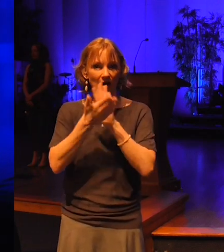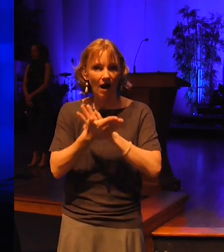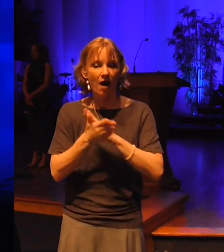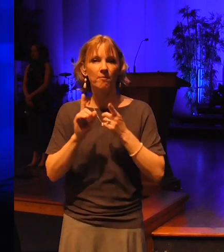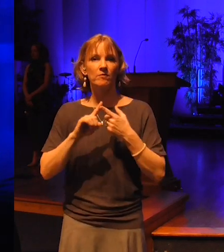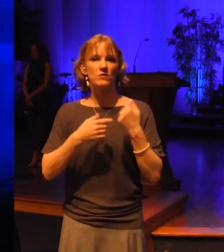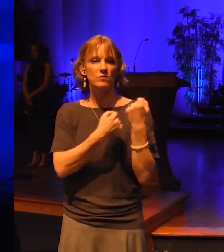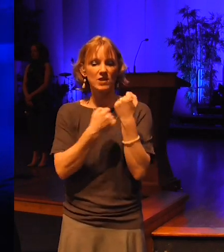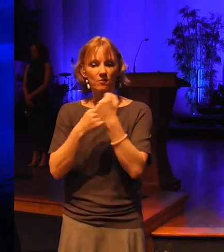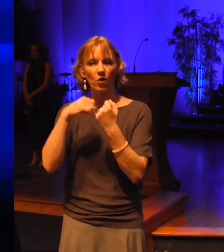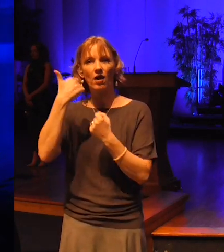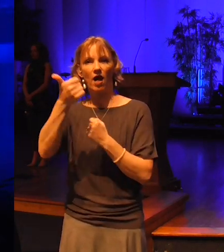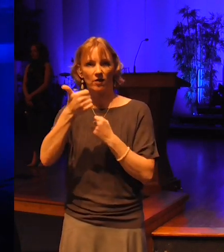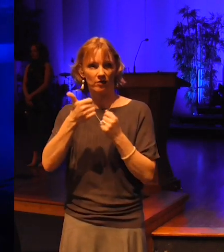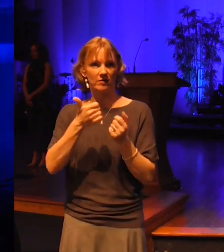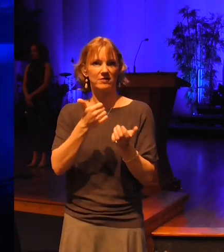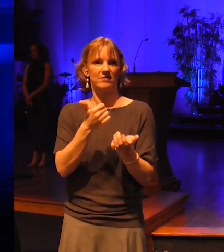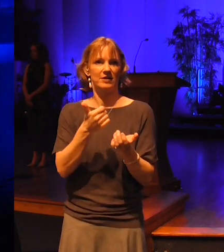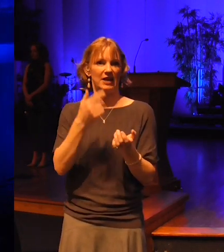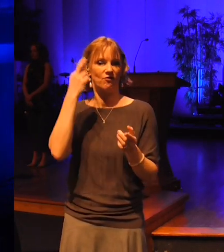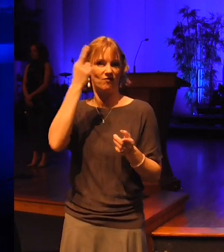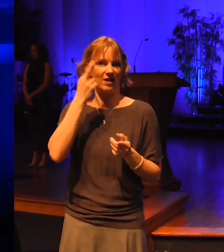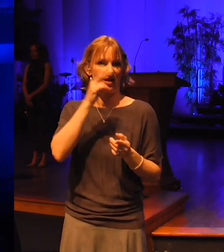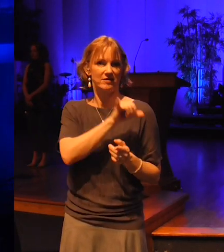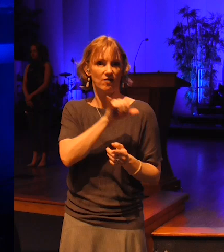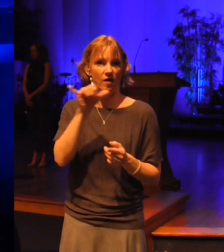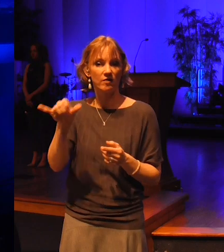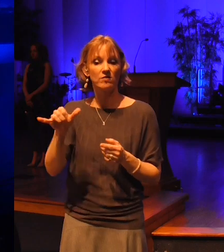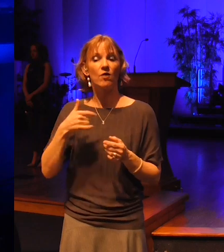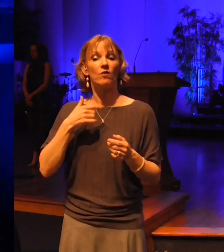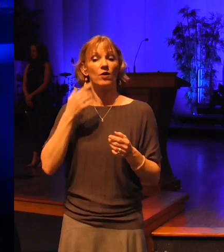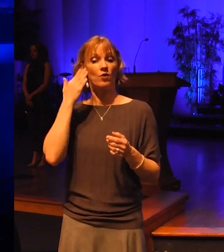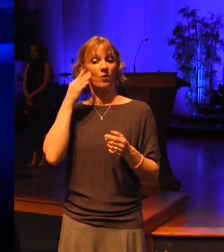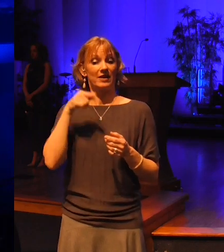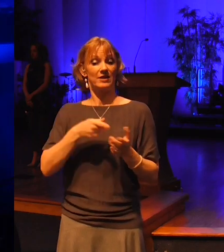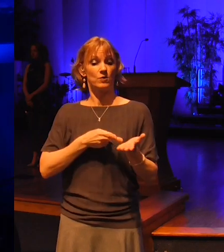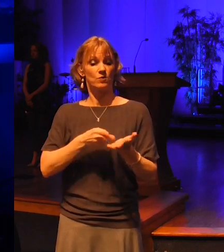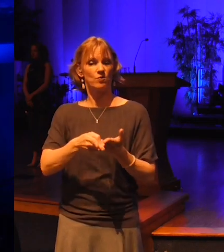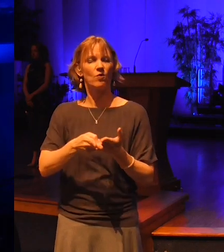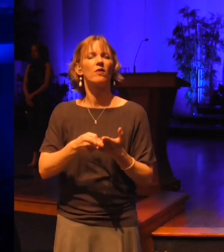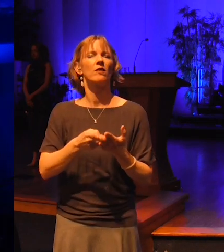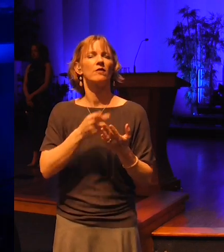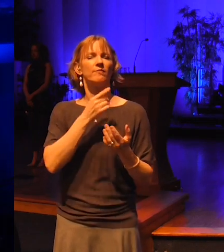realizing as well so in knowledge of this truth I just invite us to bring to mind any individual any